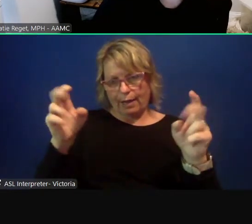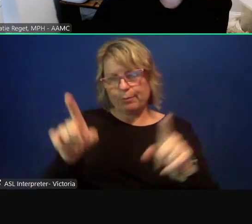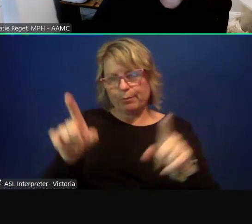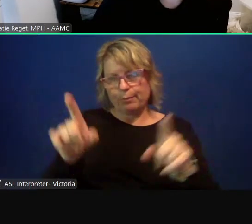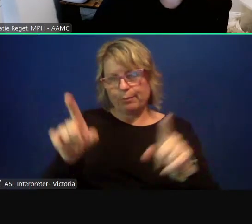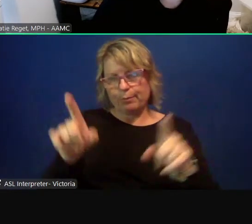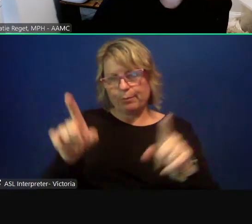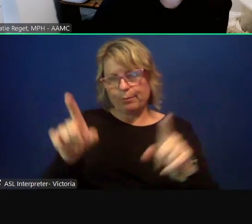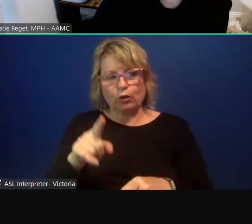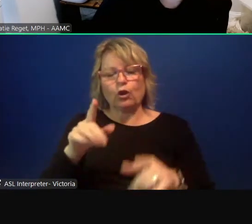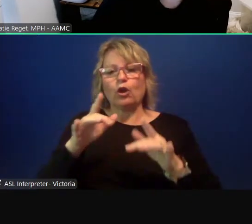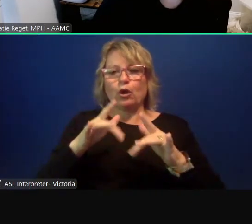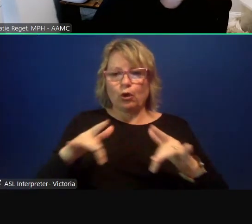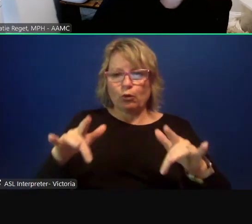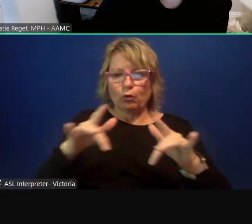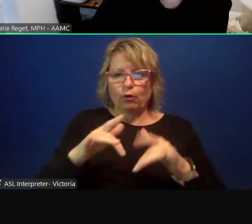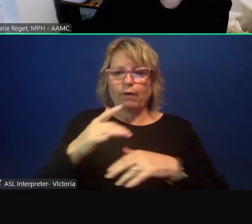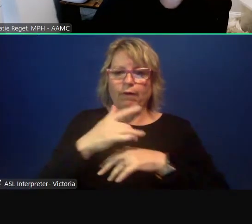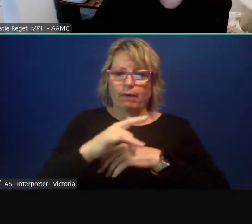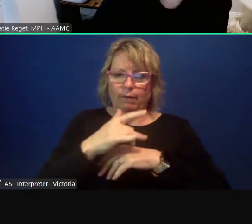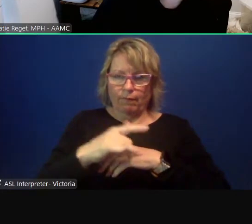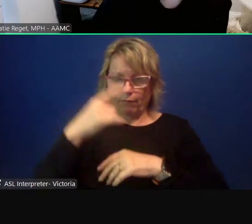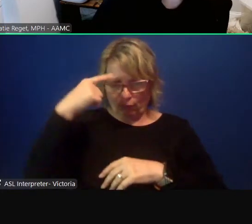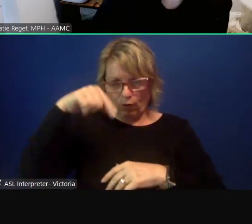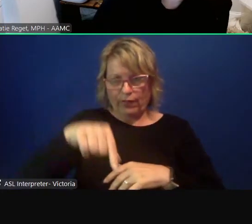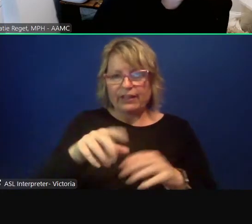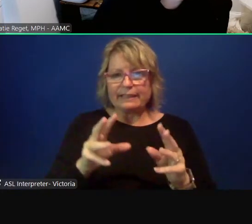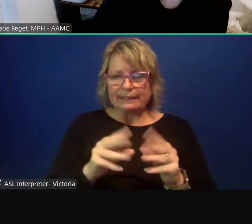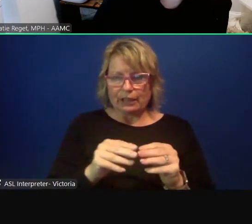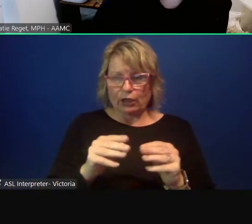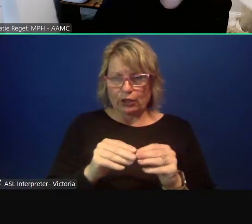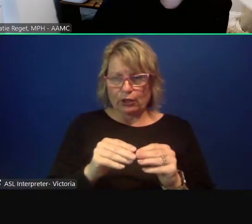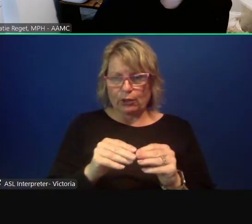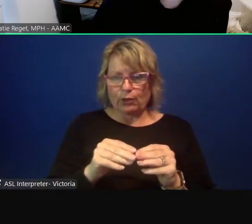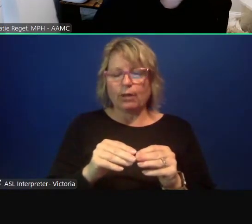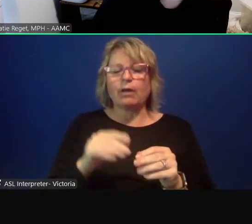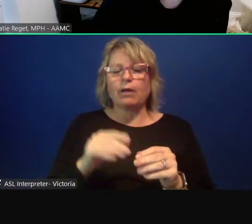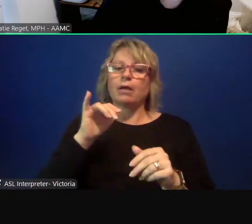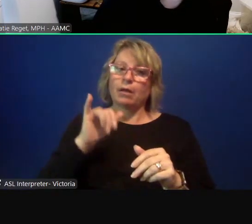Record available for these sessions. Please consider viewing them to learn more about